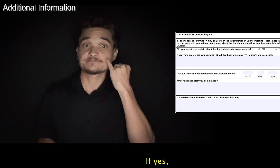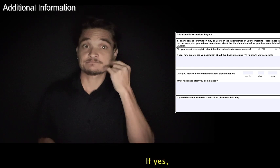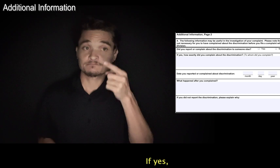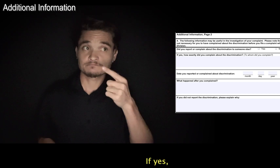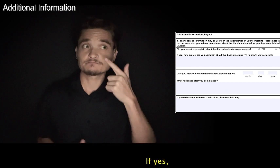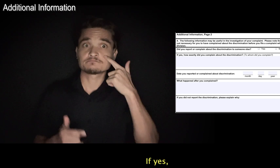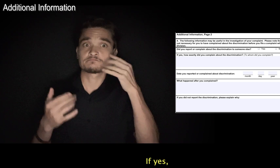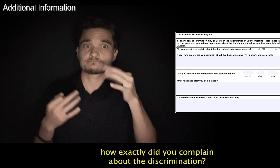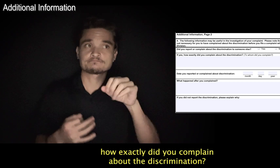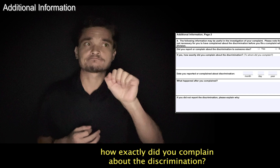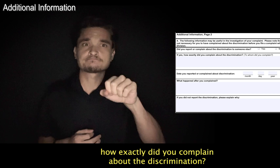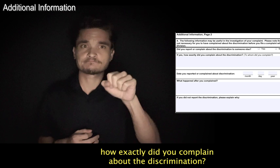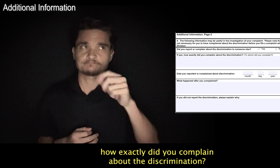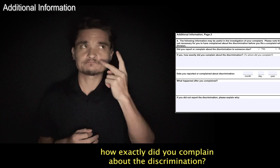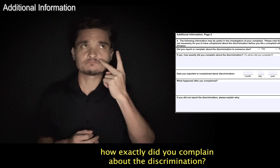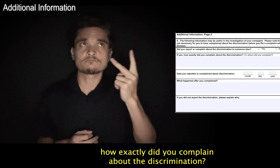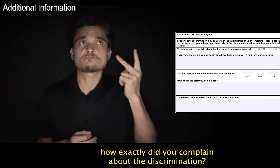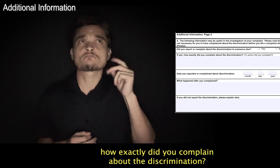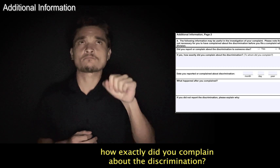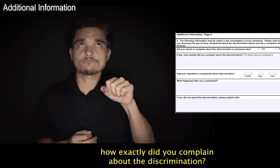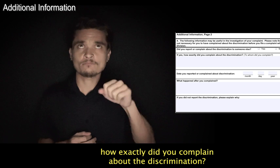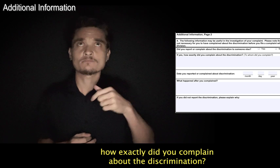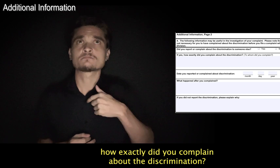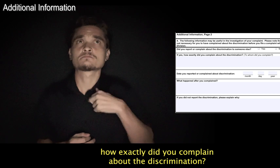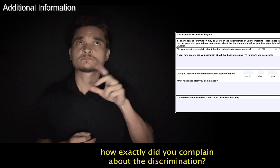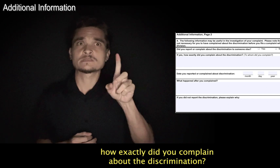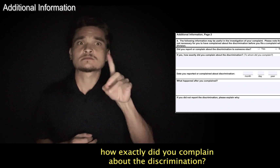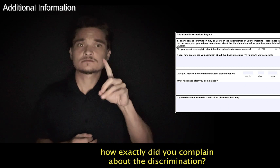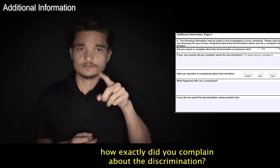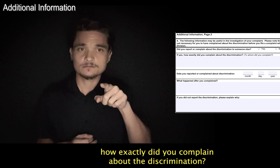If yes, how exactly did you complain about the discrimination?